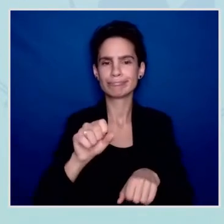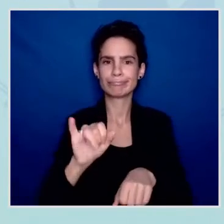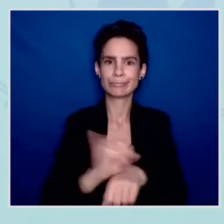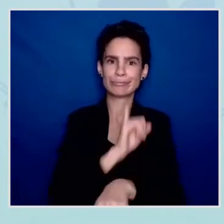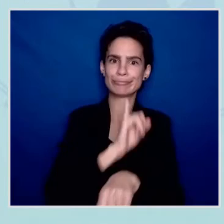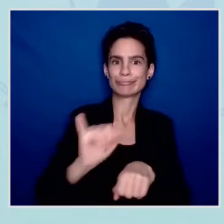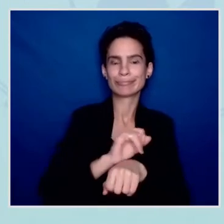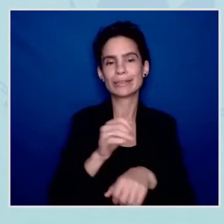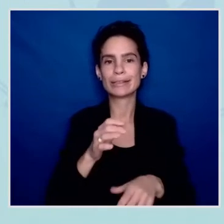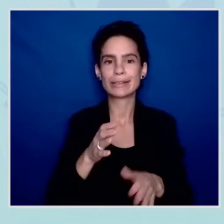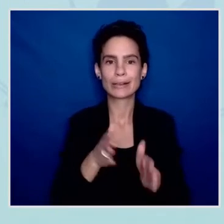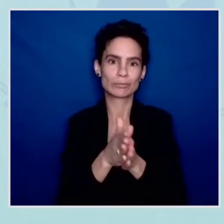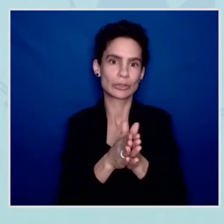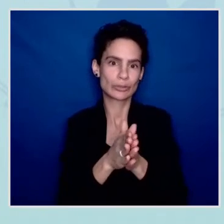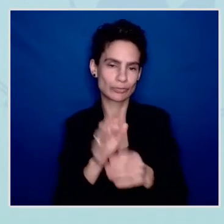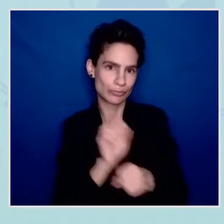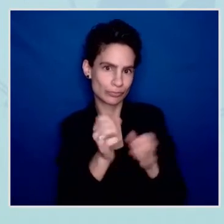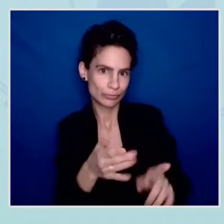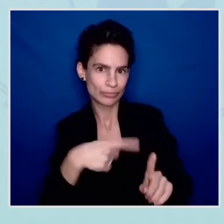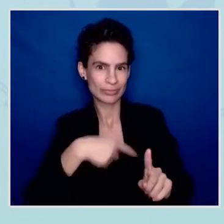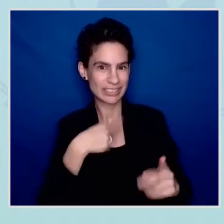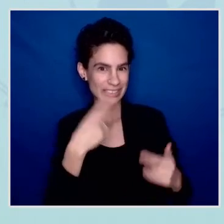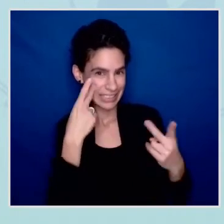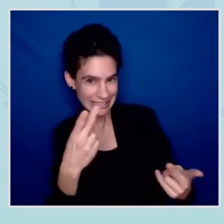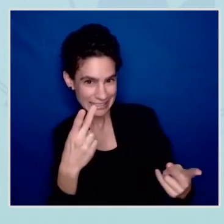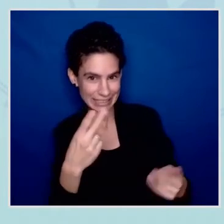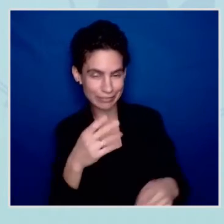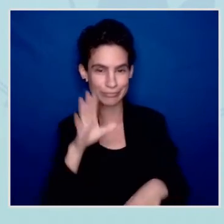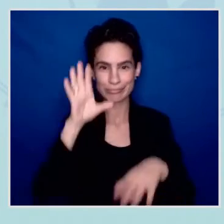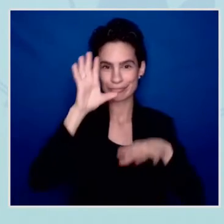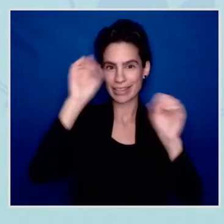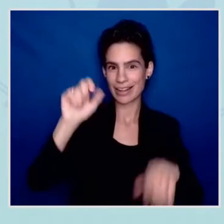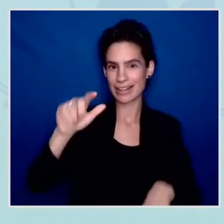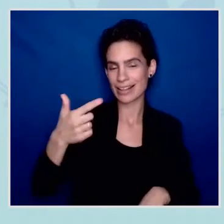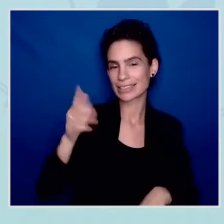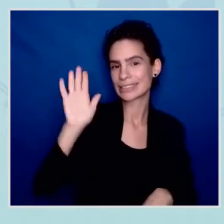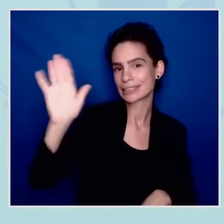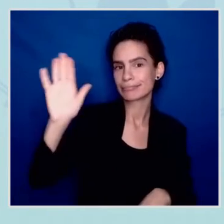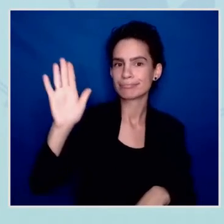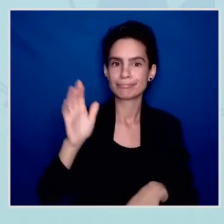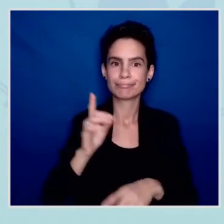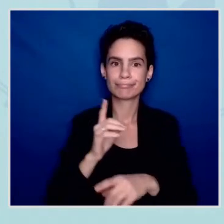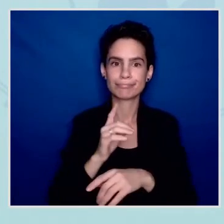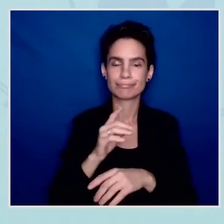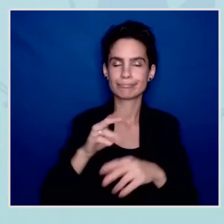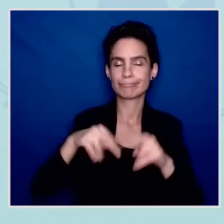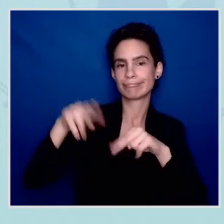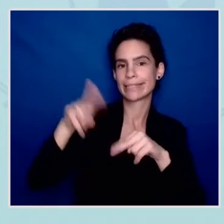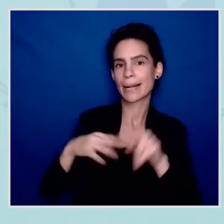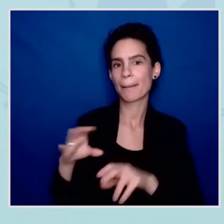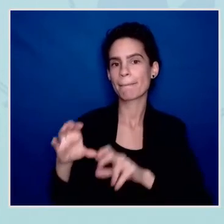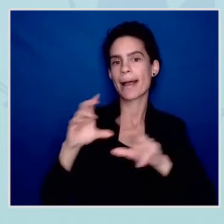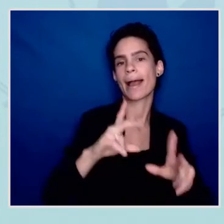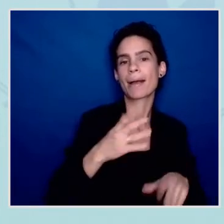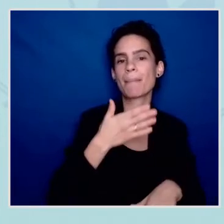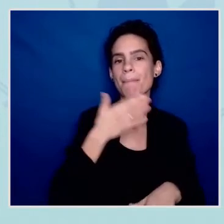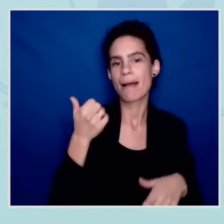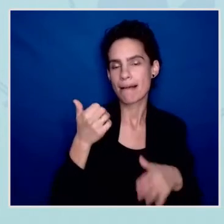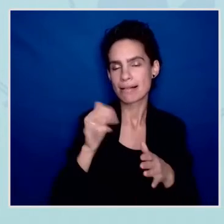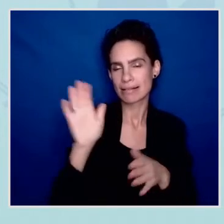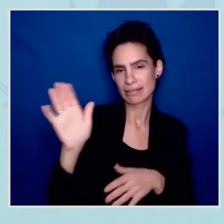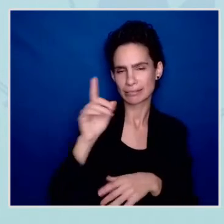SAME FAITH IN AMERICAN WORKERS,